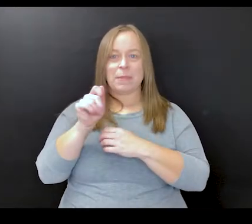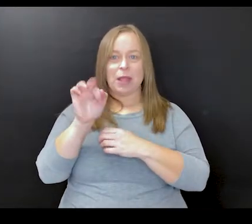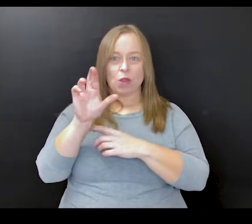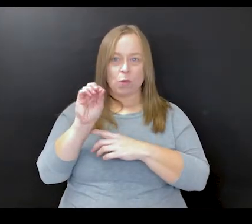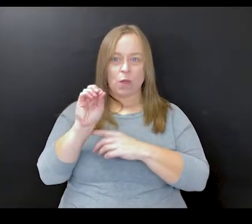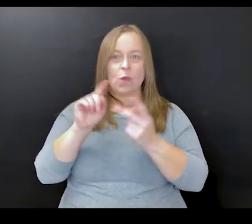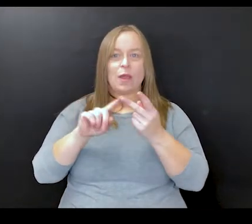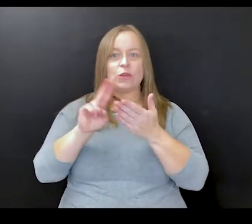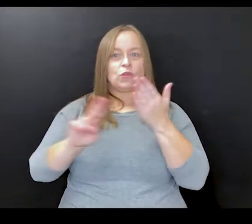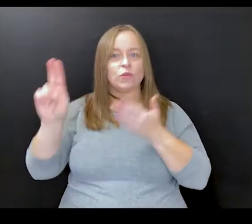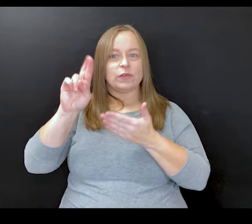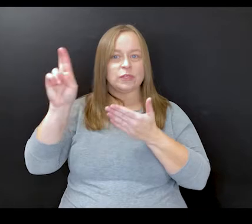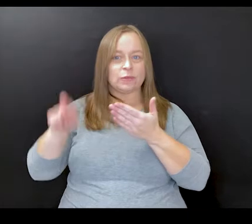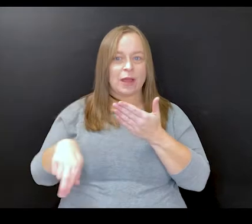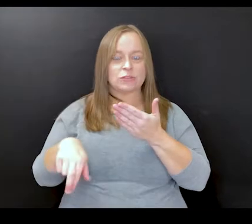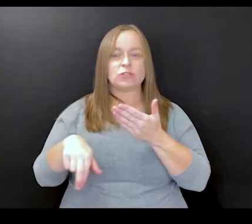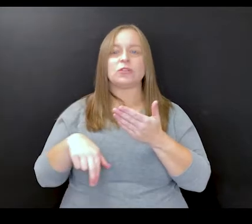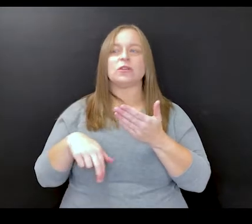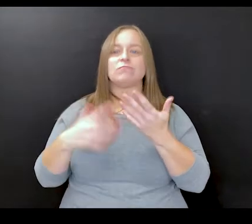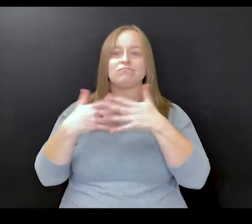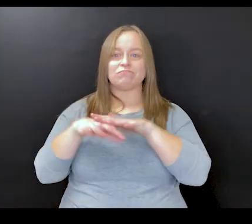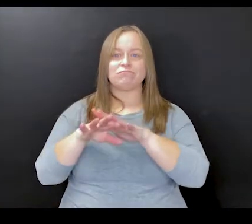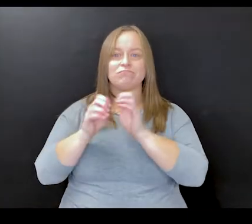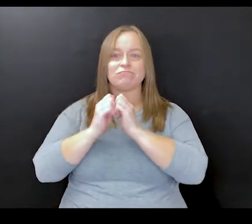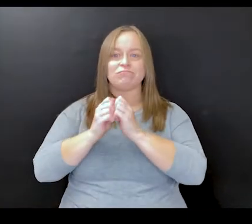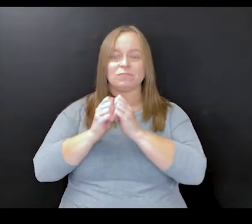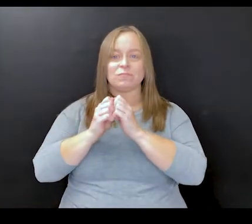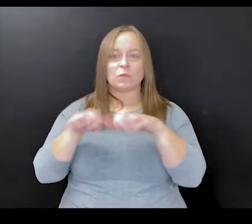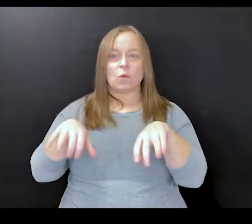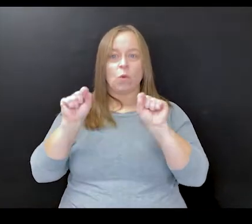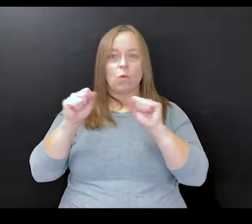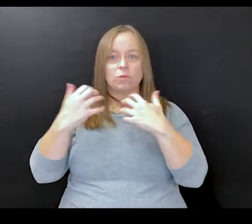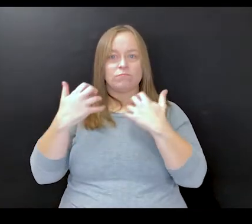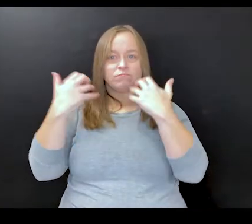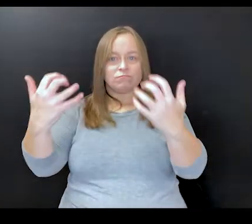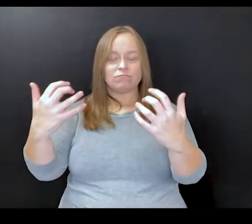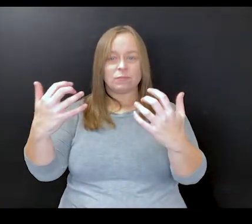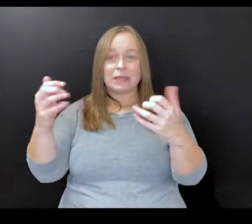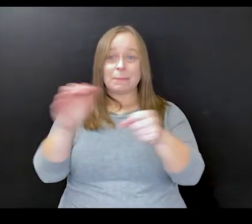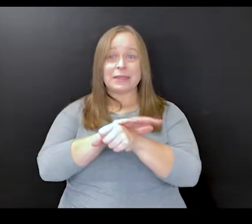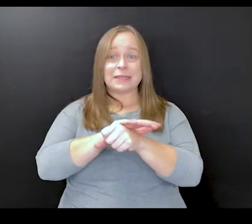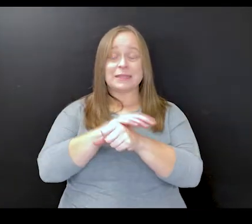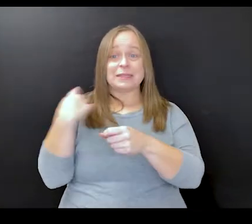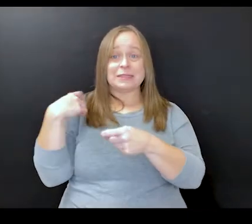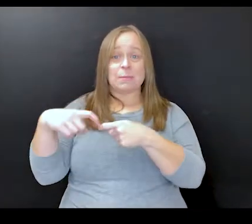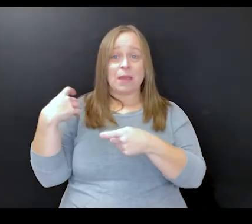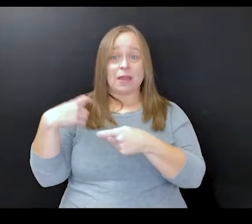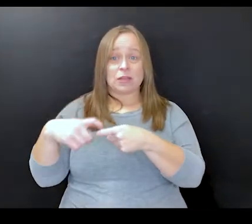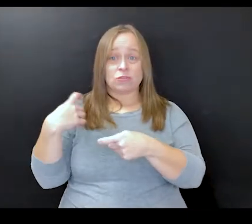as well as the University of Rochester to hold a forum completely in Spanish